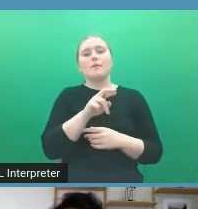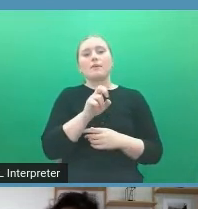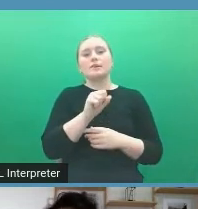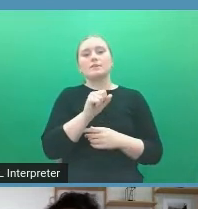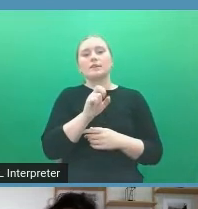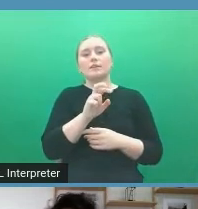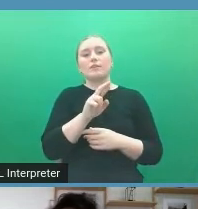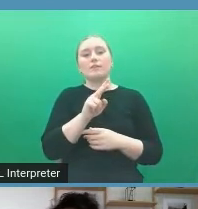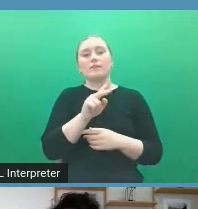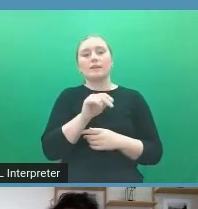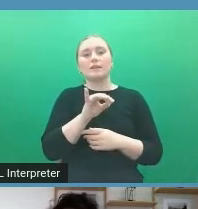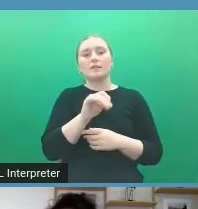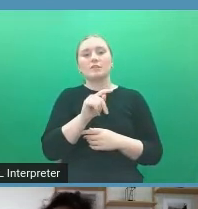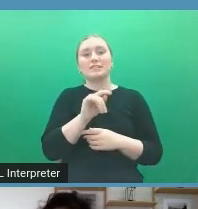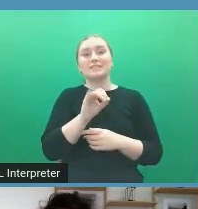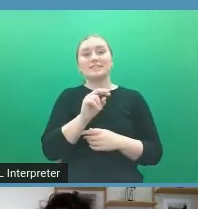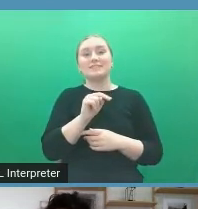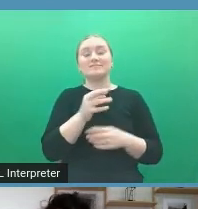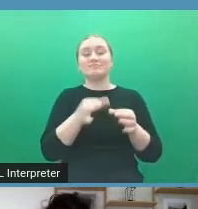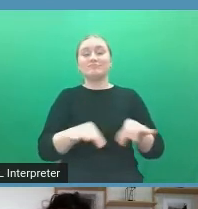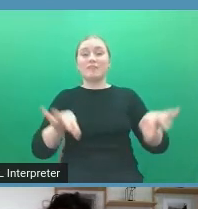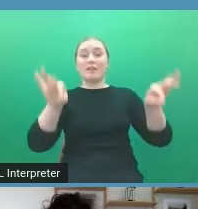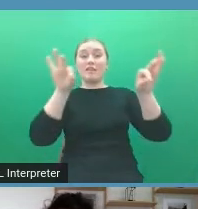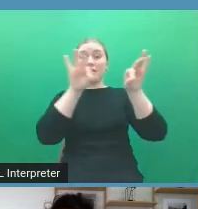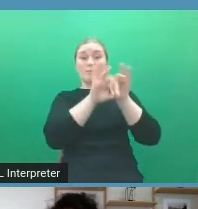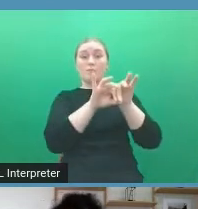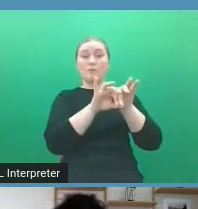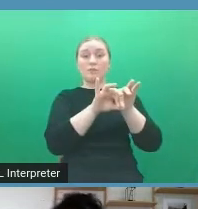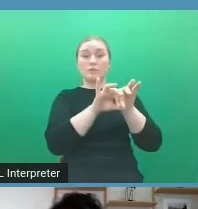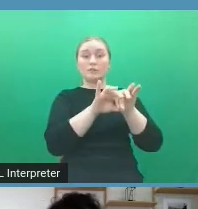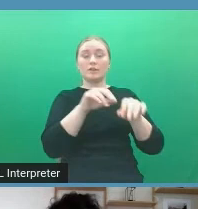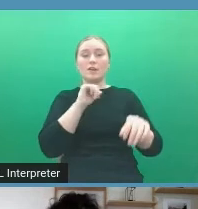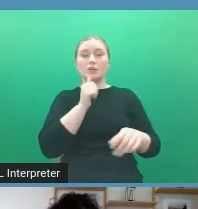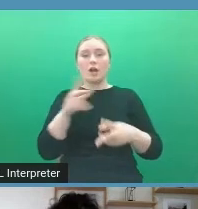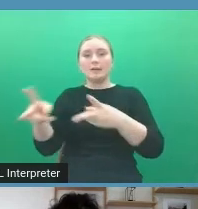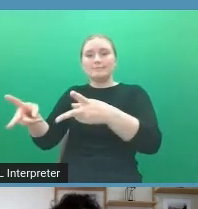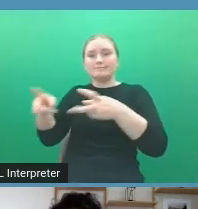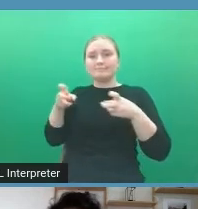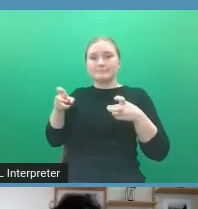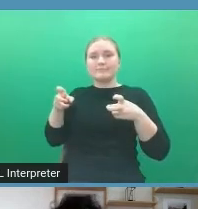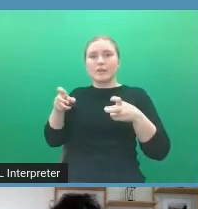important to make sure we're not just capturing that tweet with an image in it, we're also